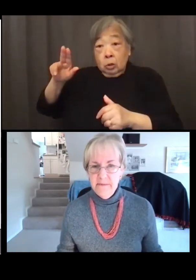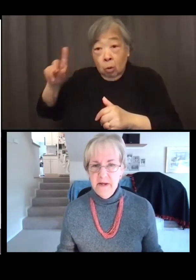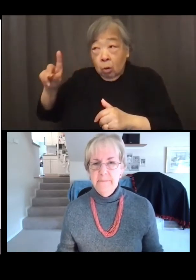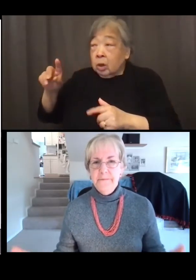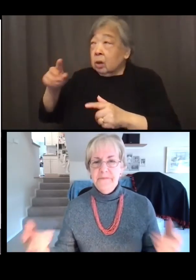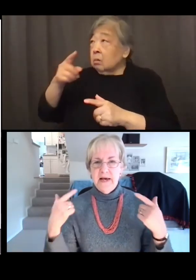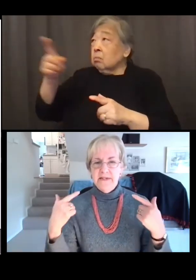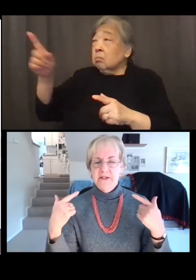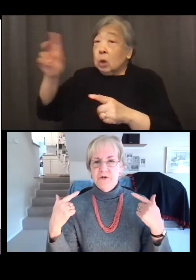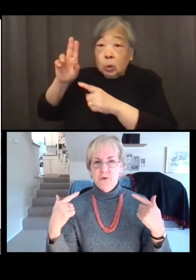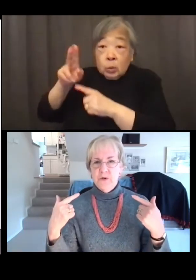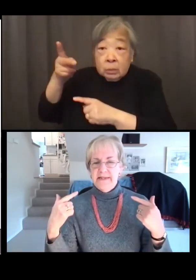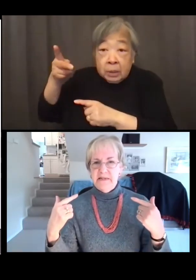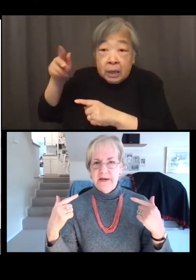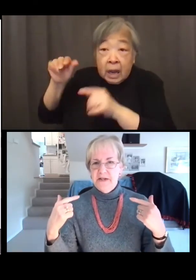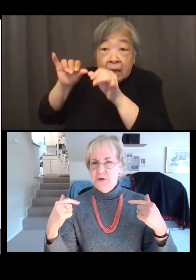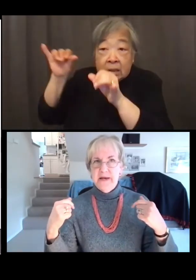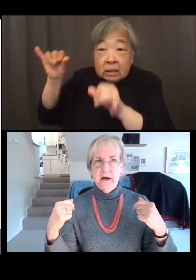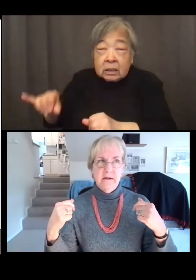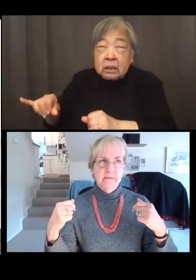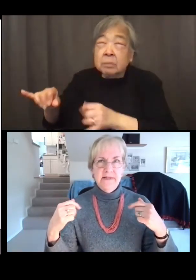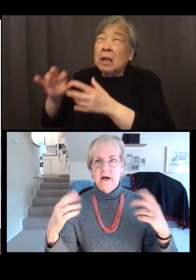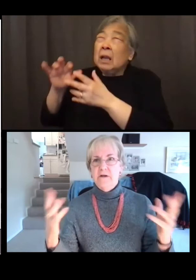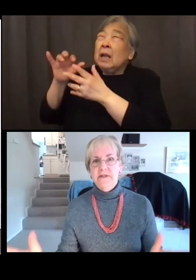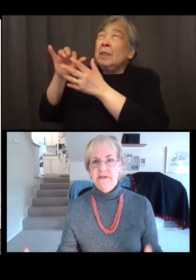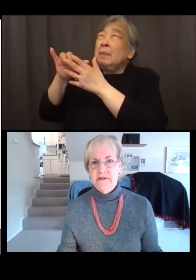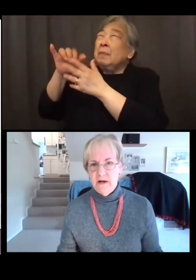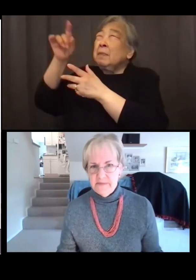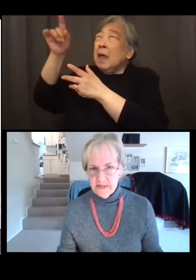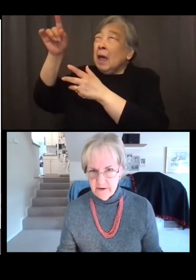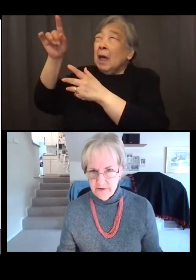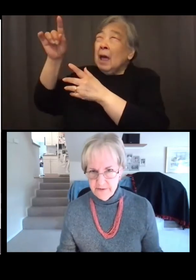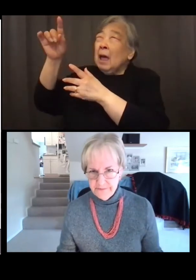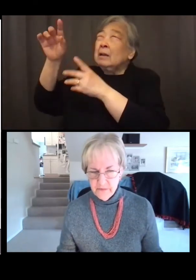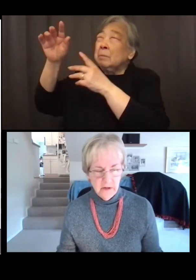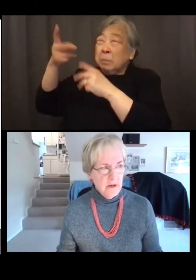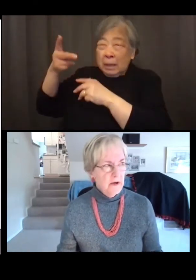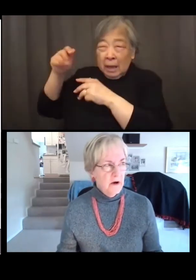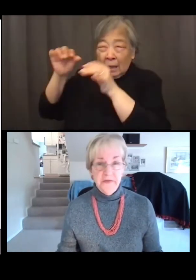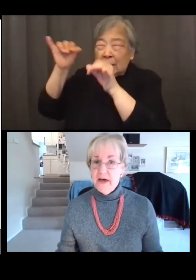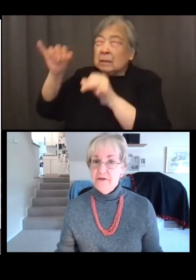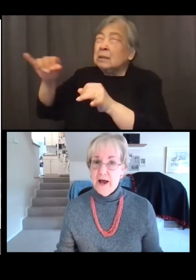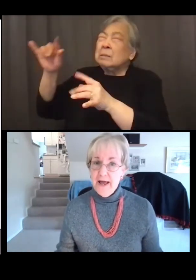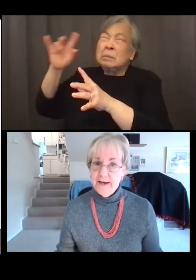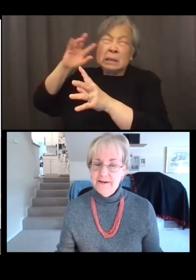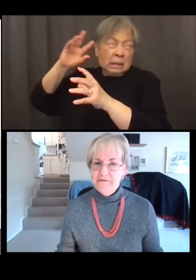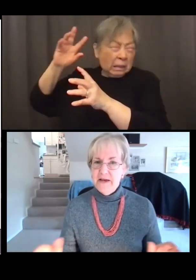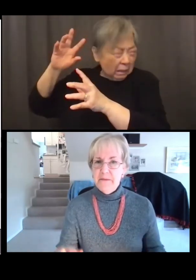system, that distorted speech becomes hundreds of times louder On the other hand if they